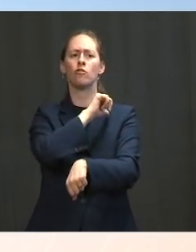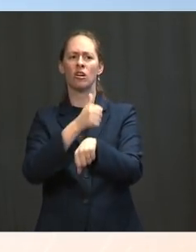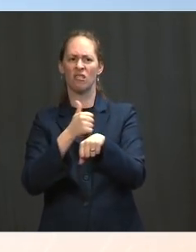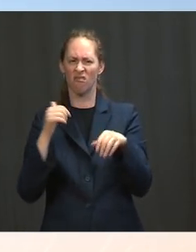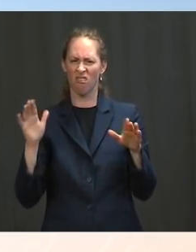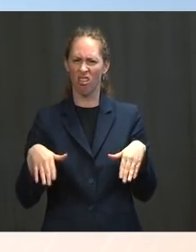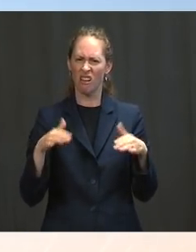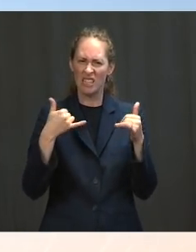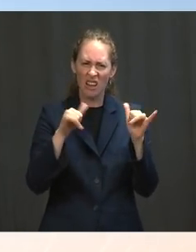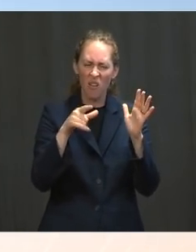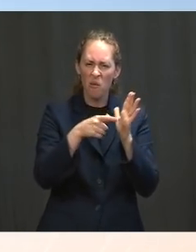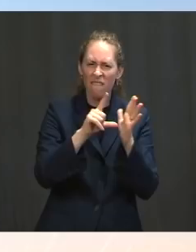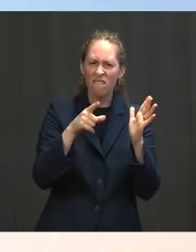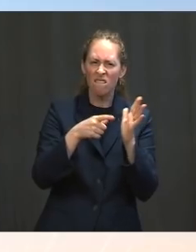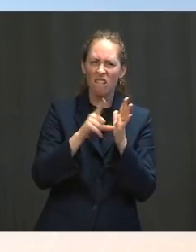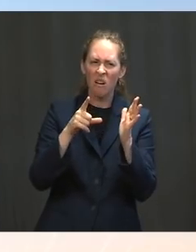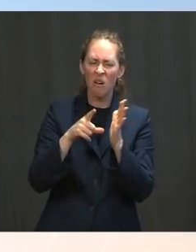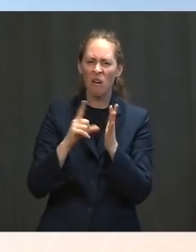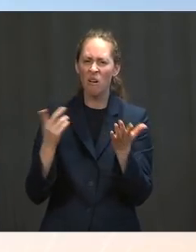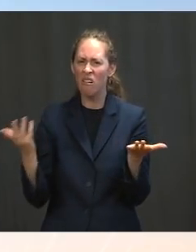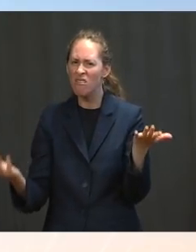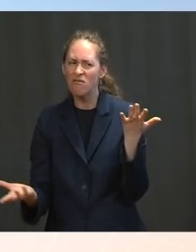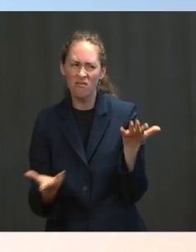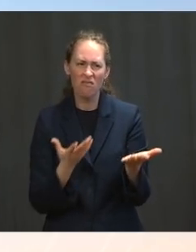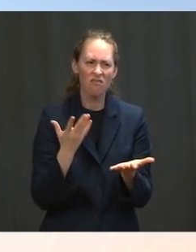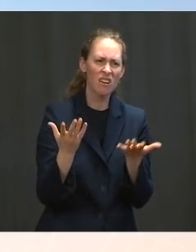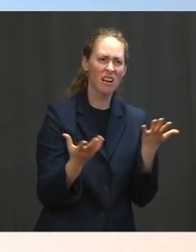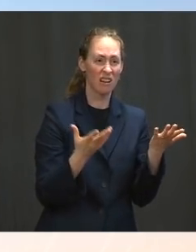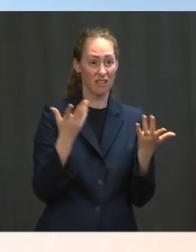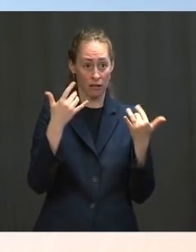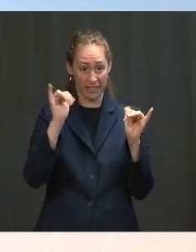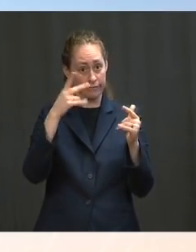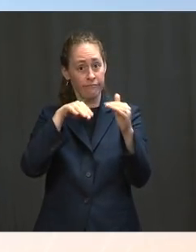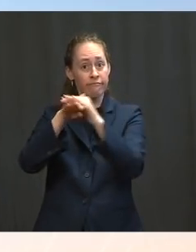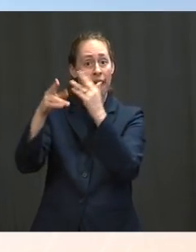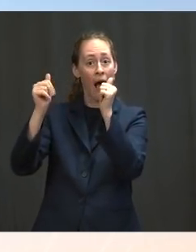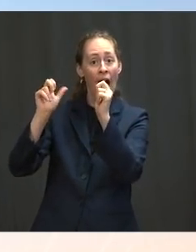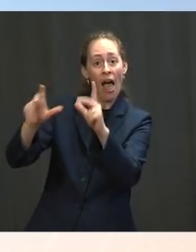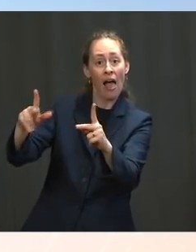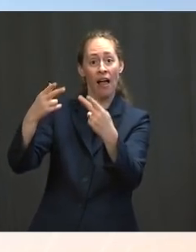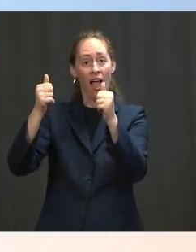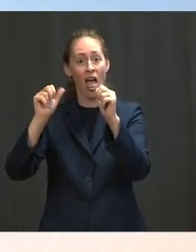So is -- these attacks are happening still, though. Is the government working fast enough on --